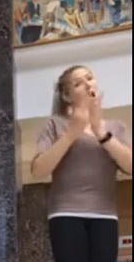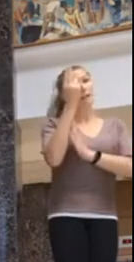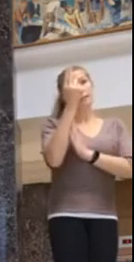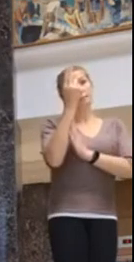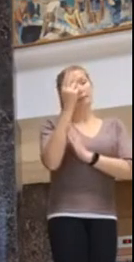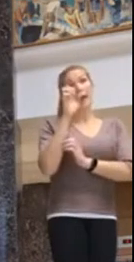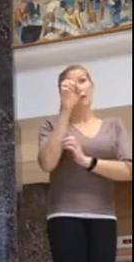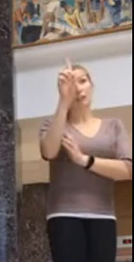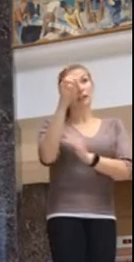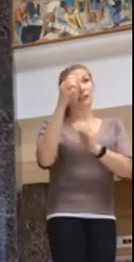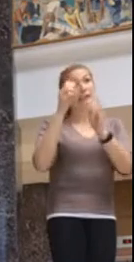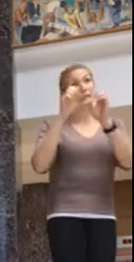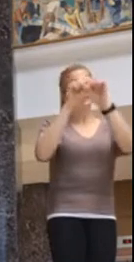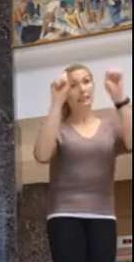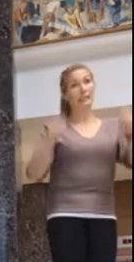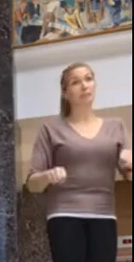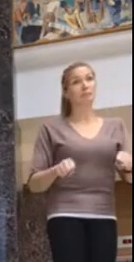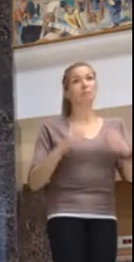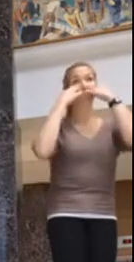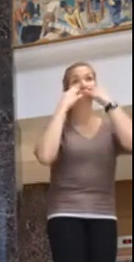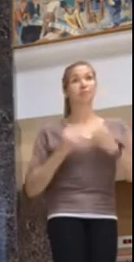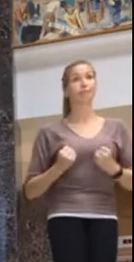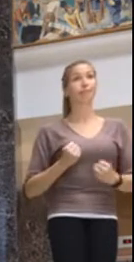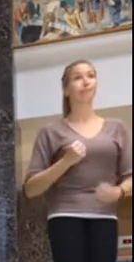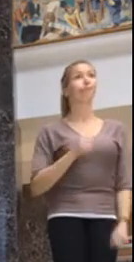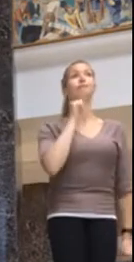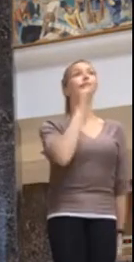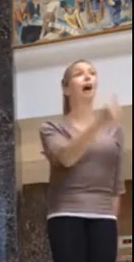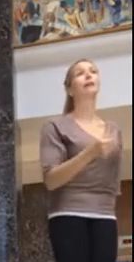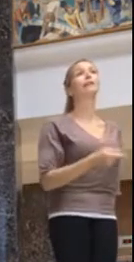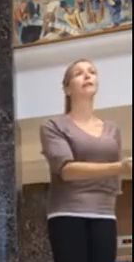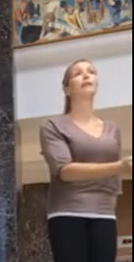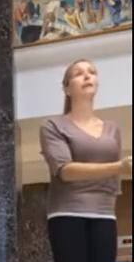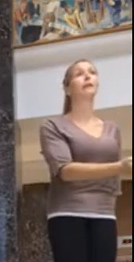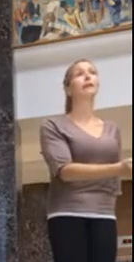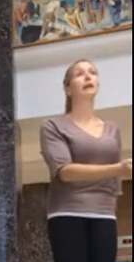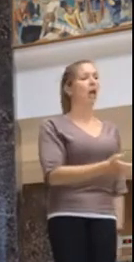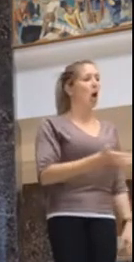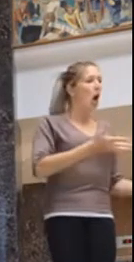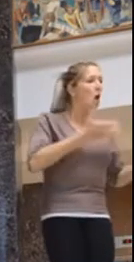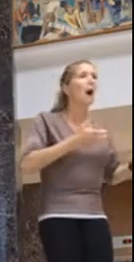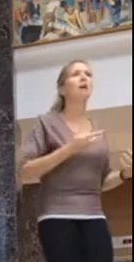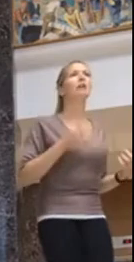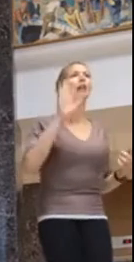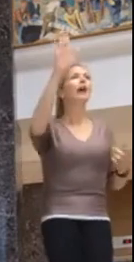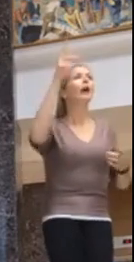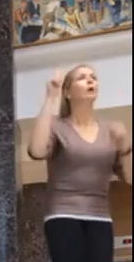push the children through the system to graduate them with a piece of paper that's simply words.